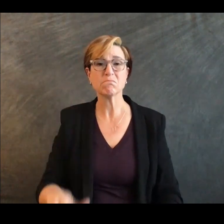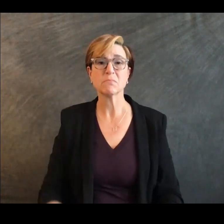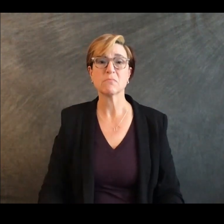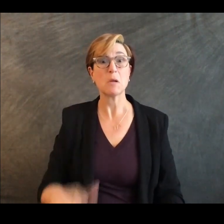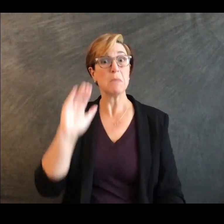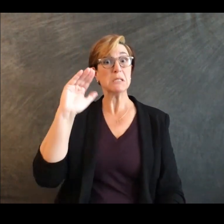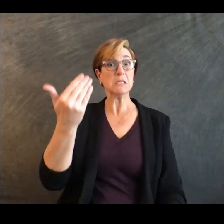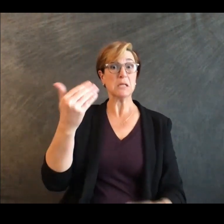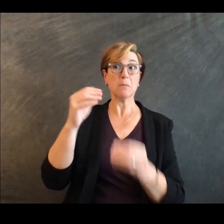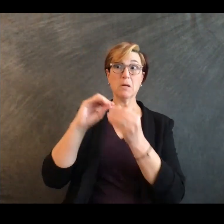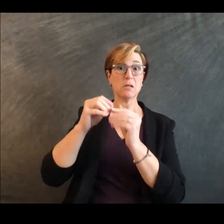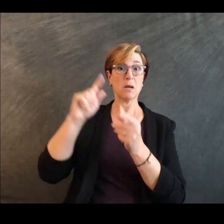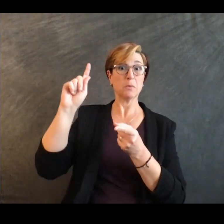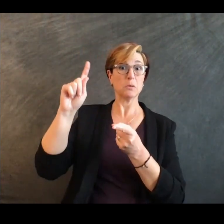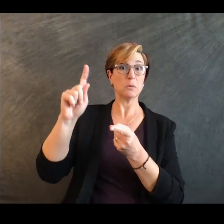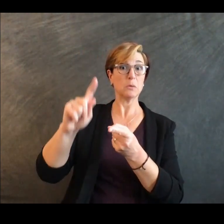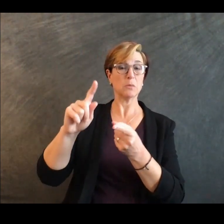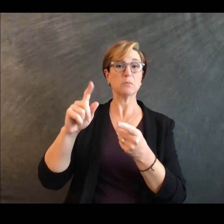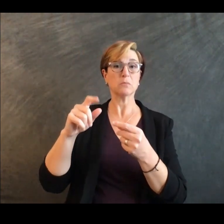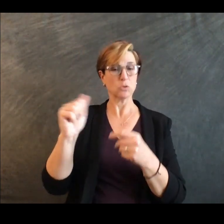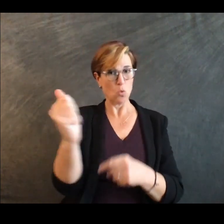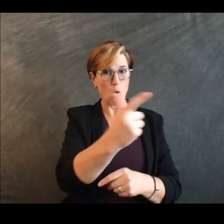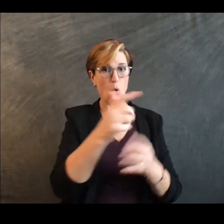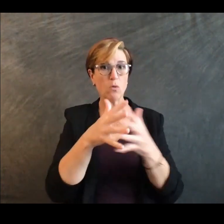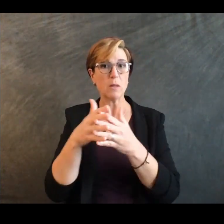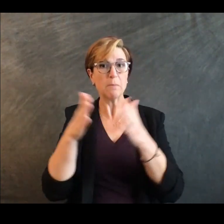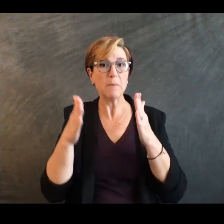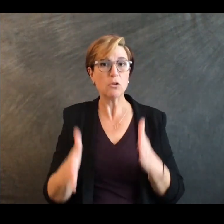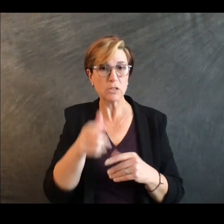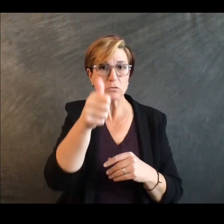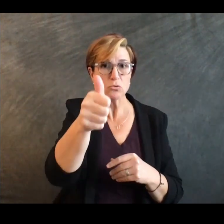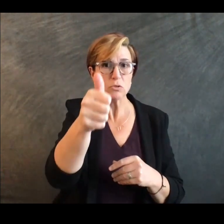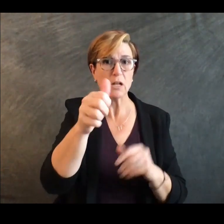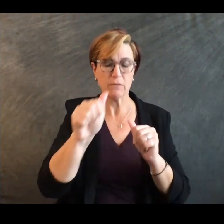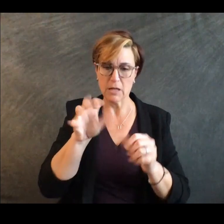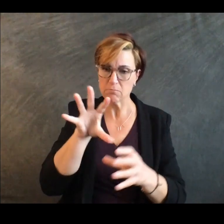American has a role to play in winning this war and we're